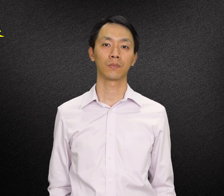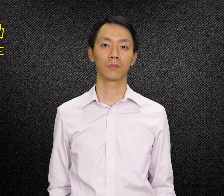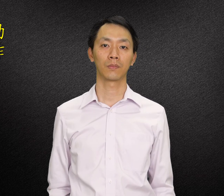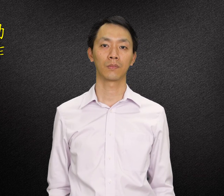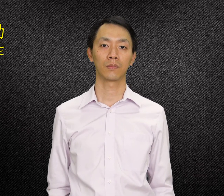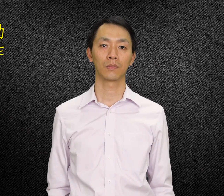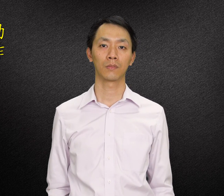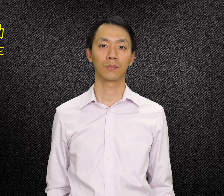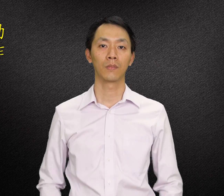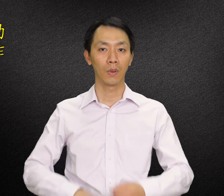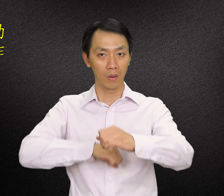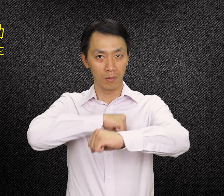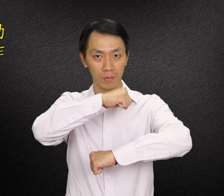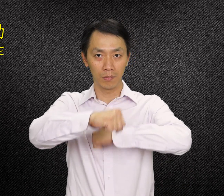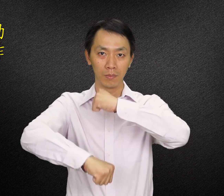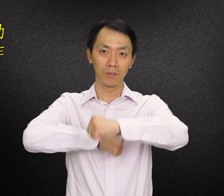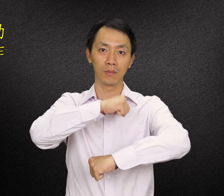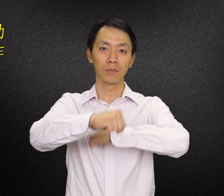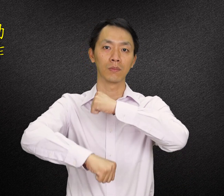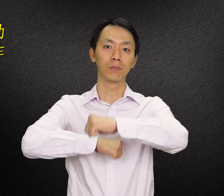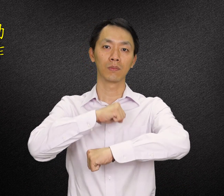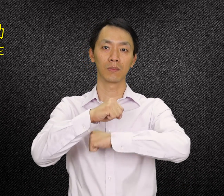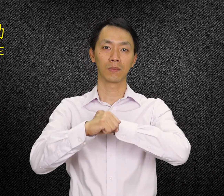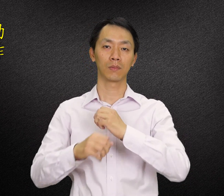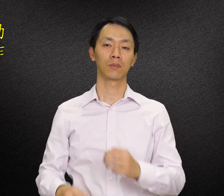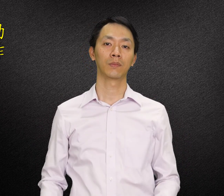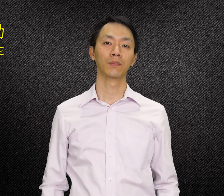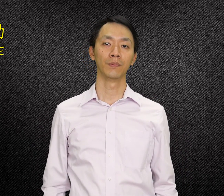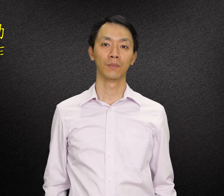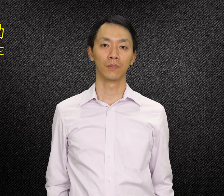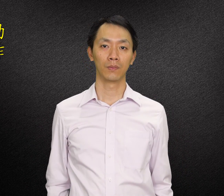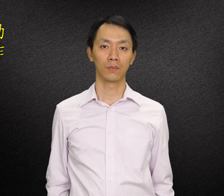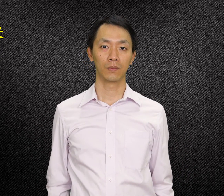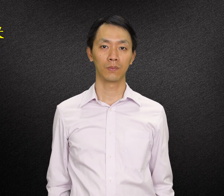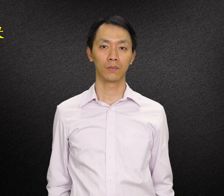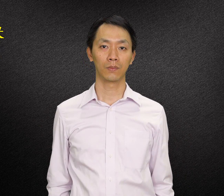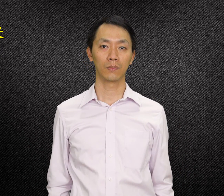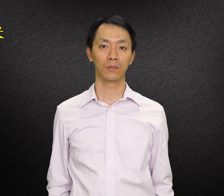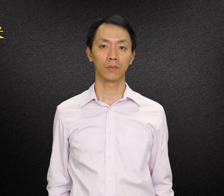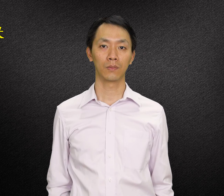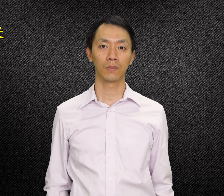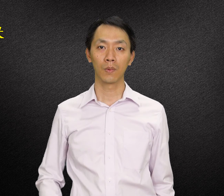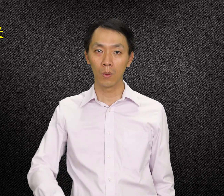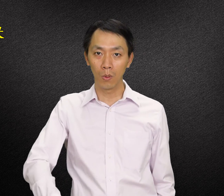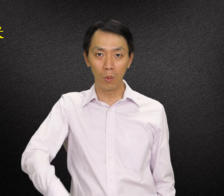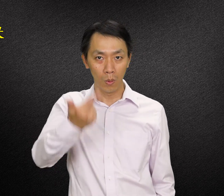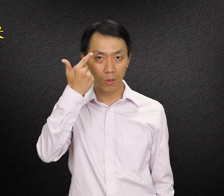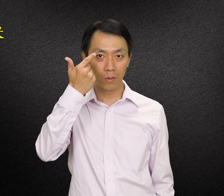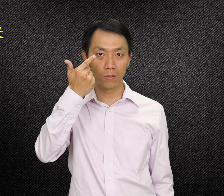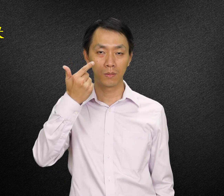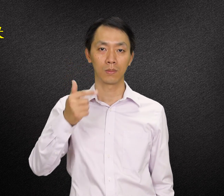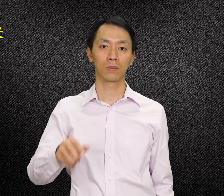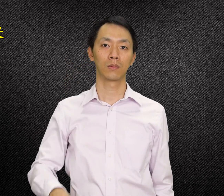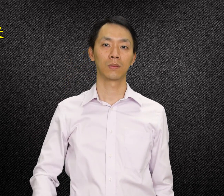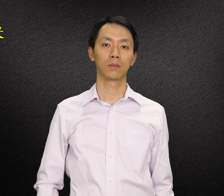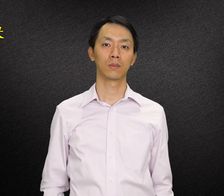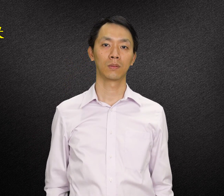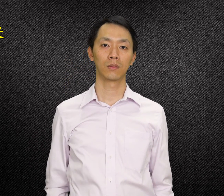action fast